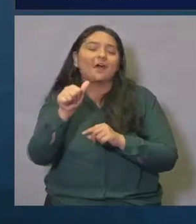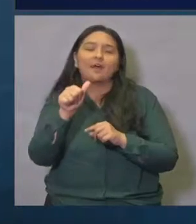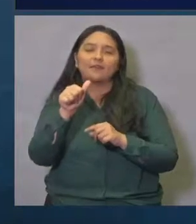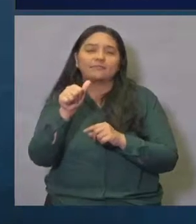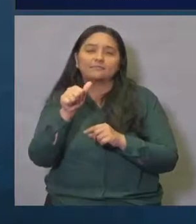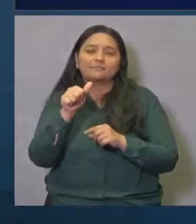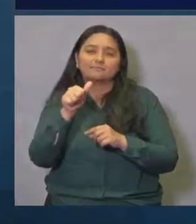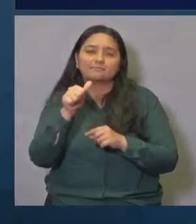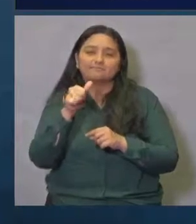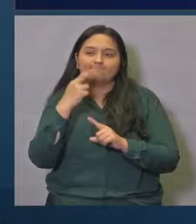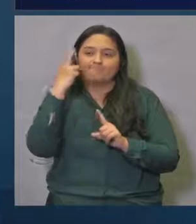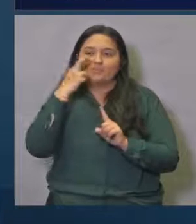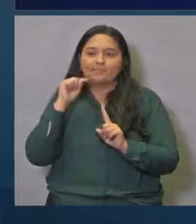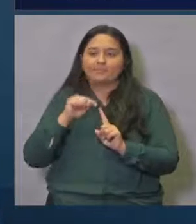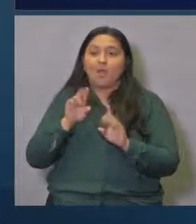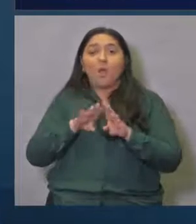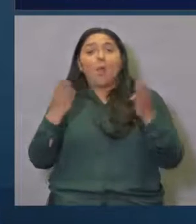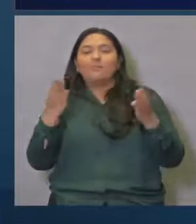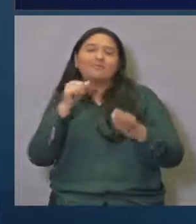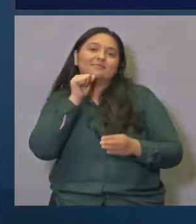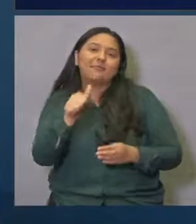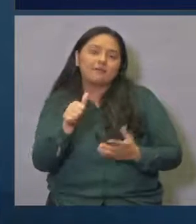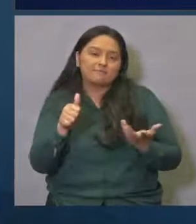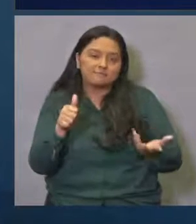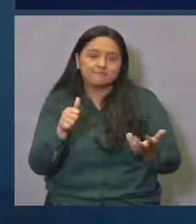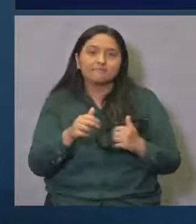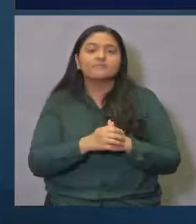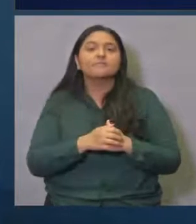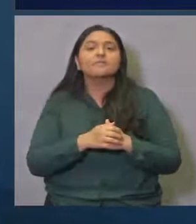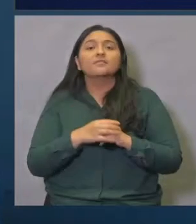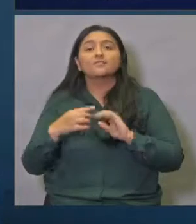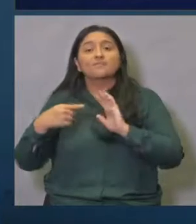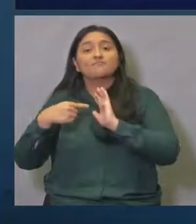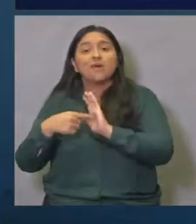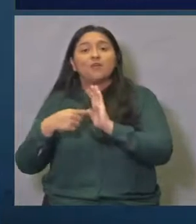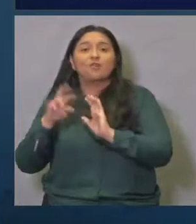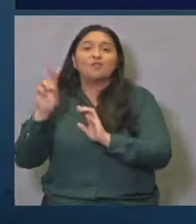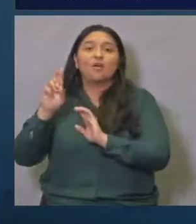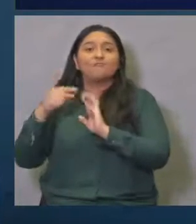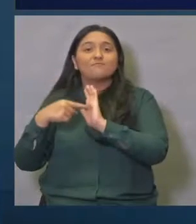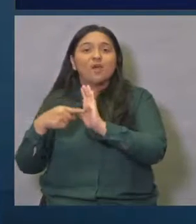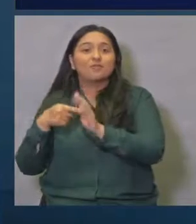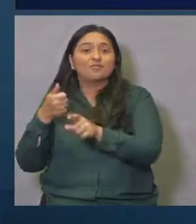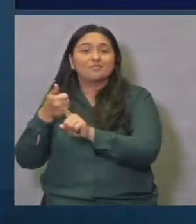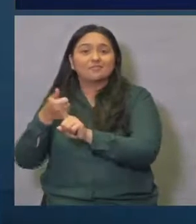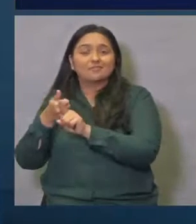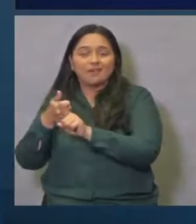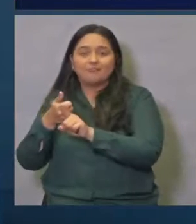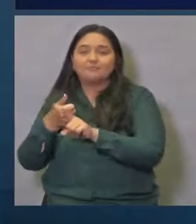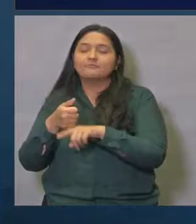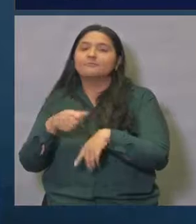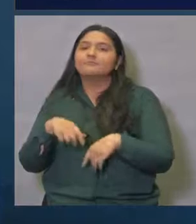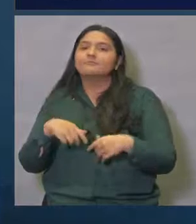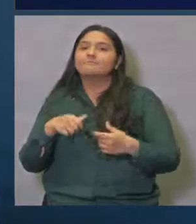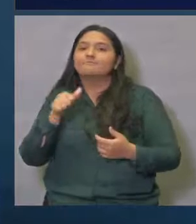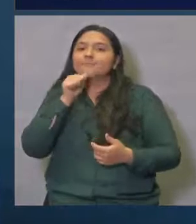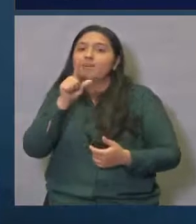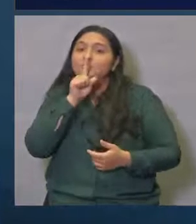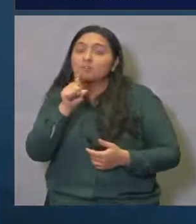PROTOCOLS THAT HAVE BEEN PUT FORWARD. THAT'S NOT CONSISTENT WITH THE TIMELINE.